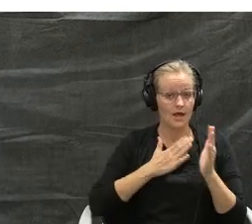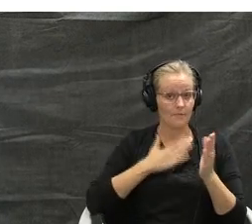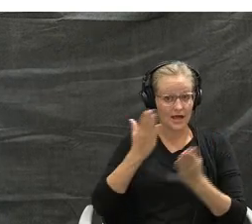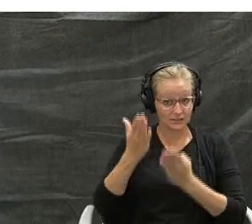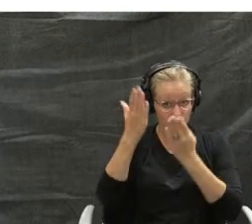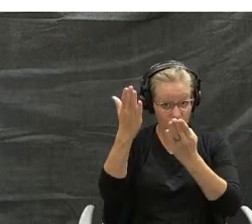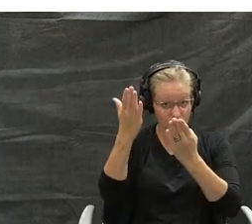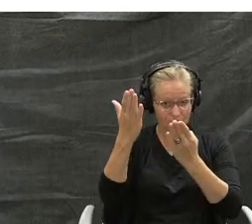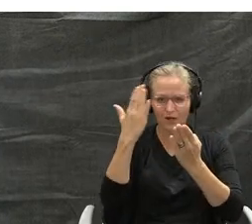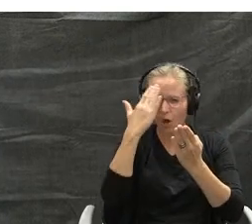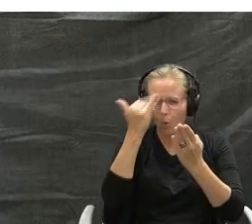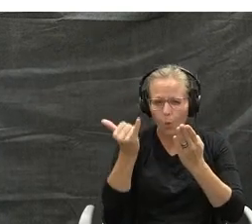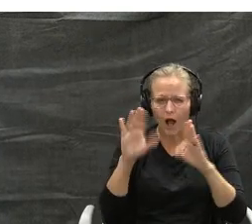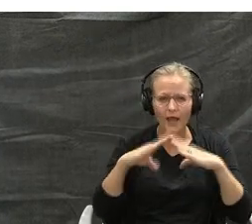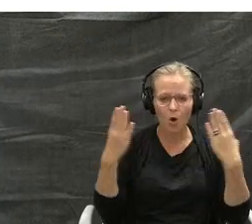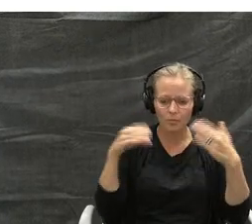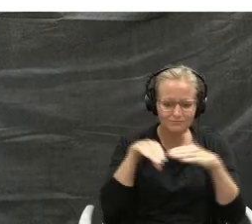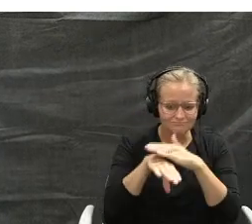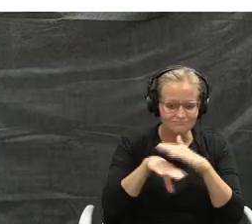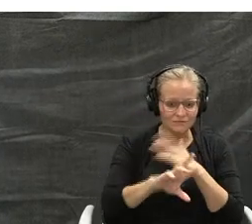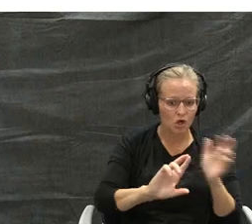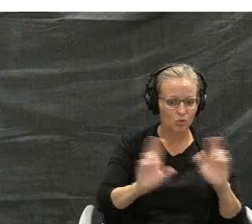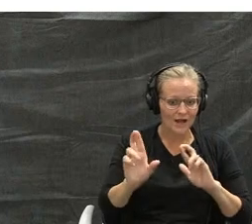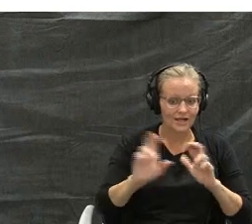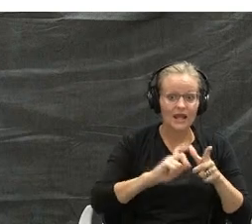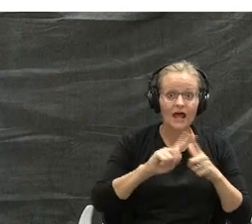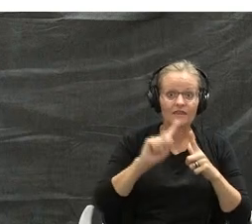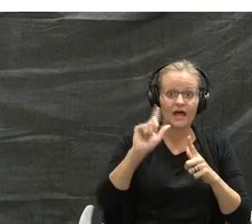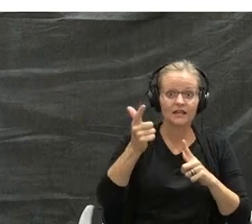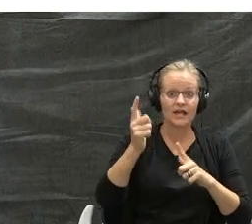the money and resources to only then have to close soon after.